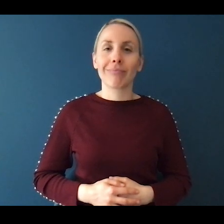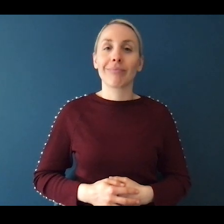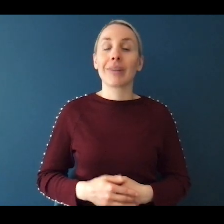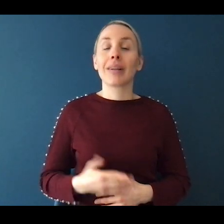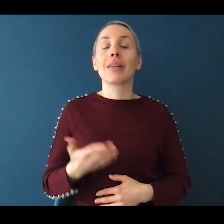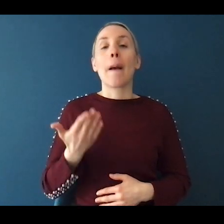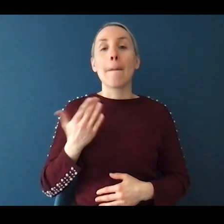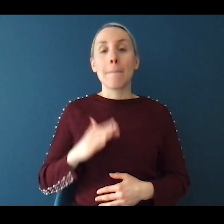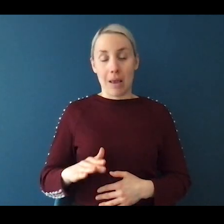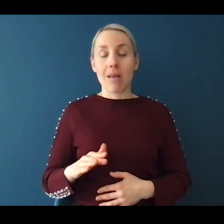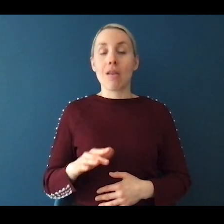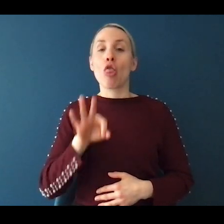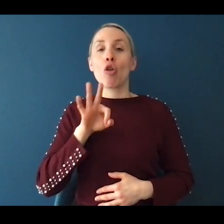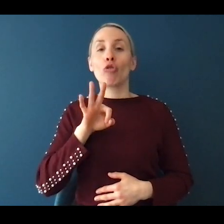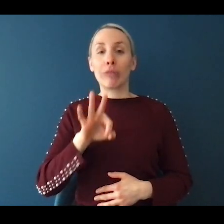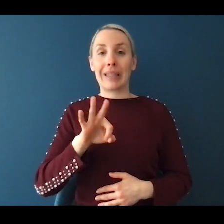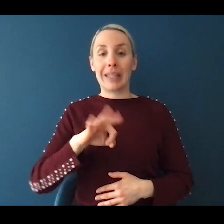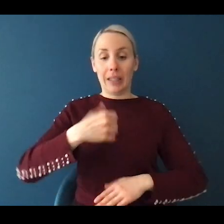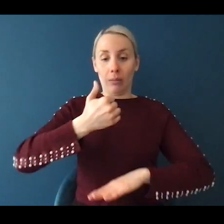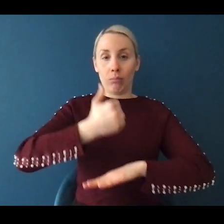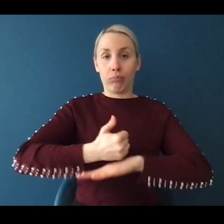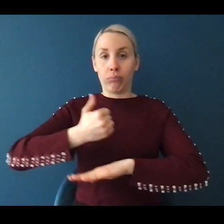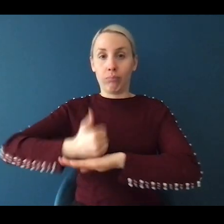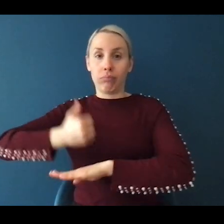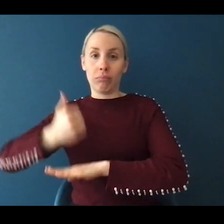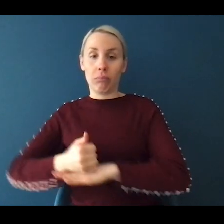was very positive was having those three exhibitions